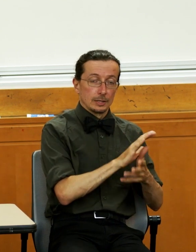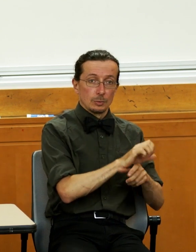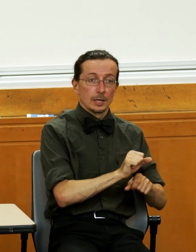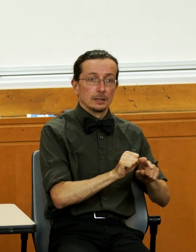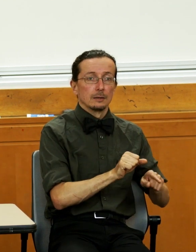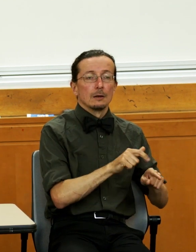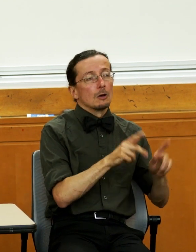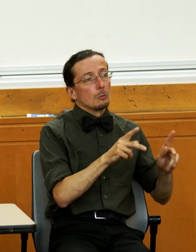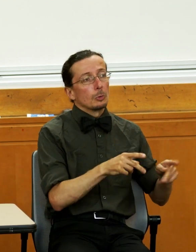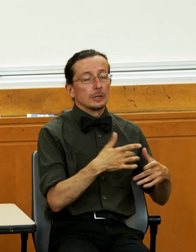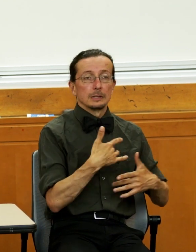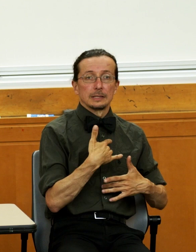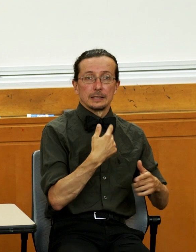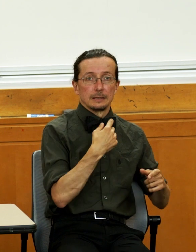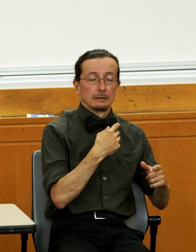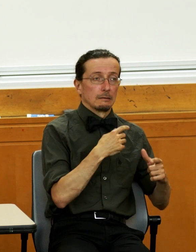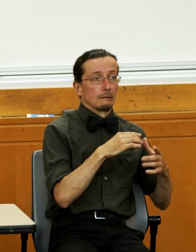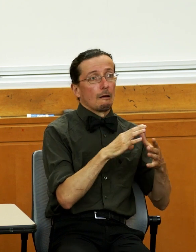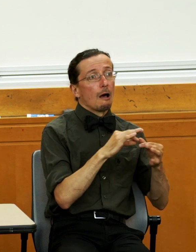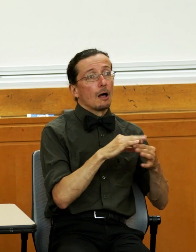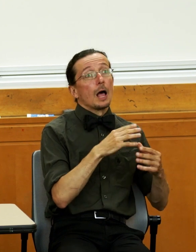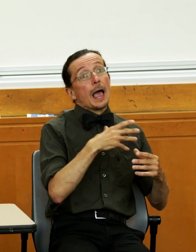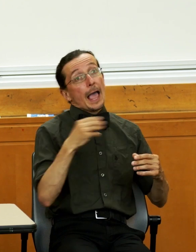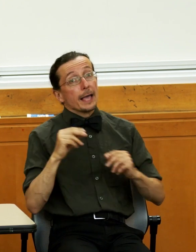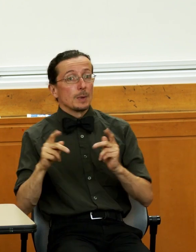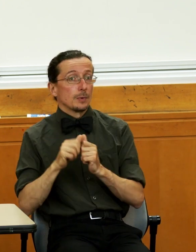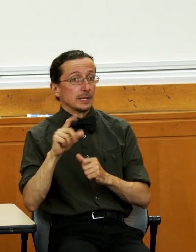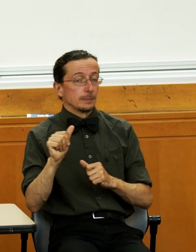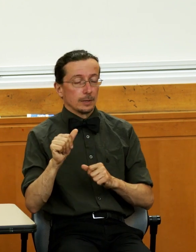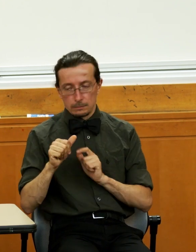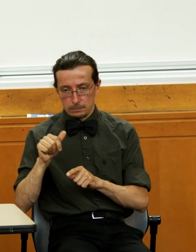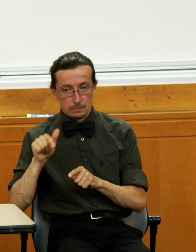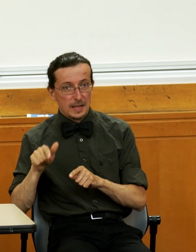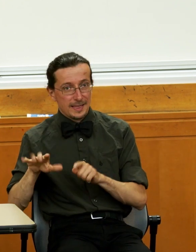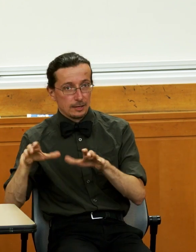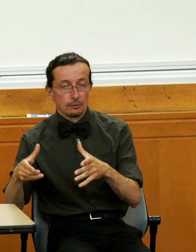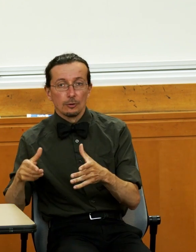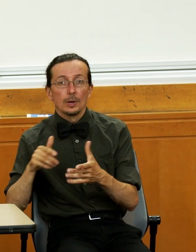saying, “…and people with disabilities”. And, in disability rights spaces, I was often the person